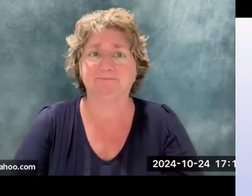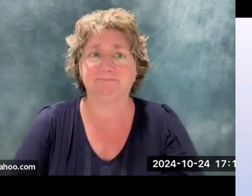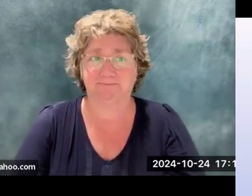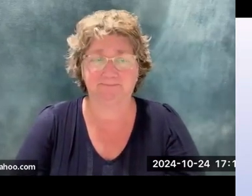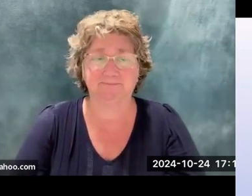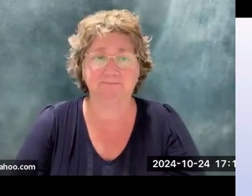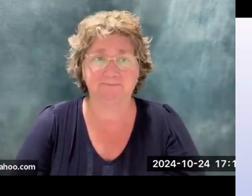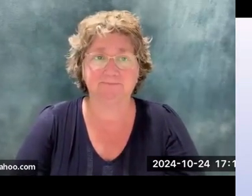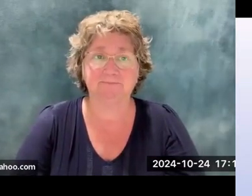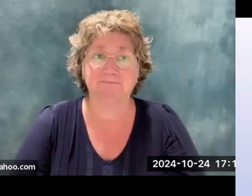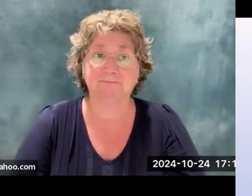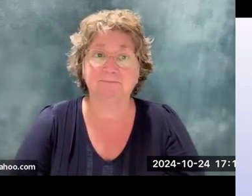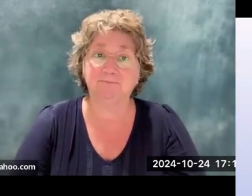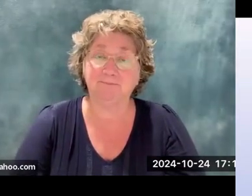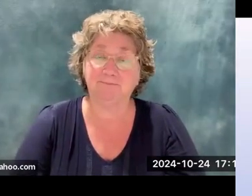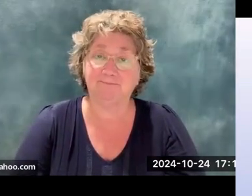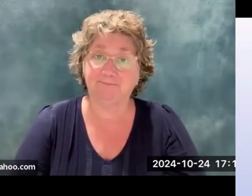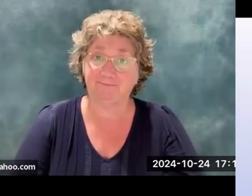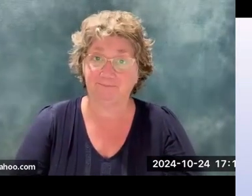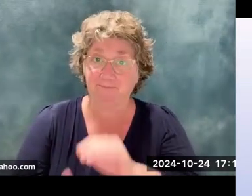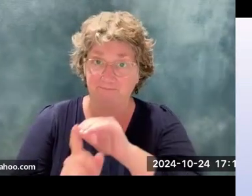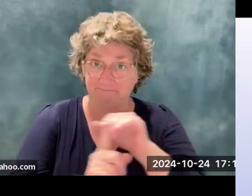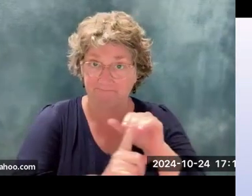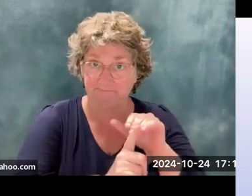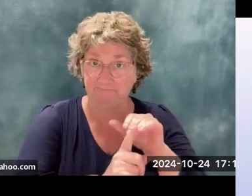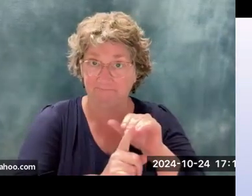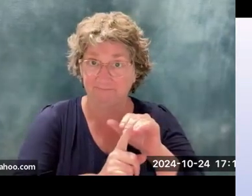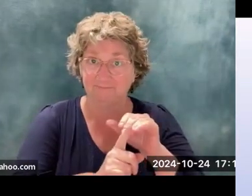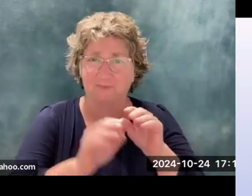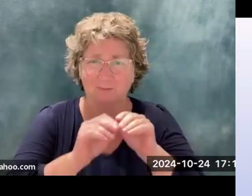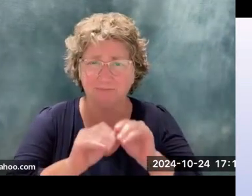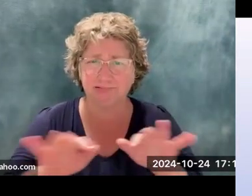just to remind you that infectious diseases are not as common as they used to be.